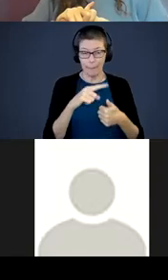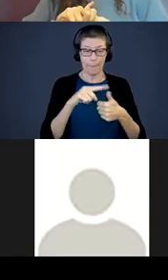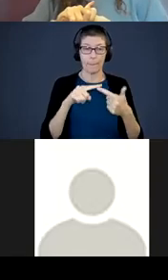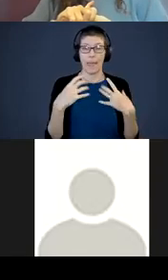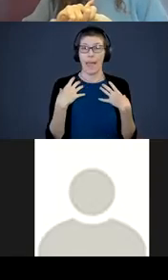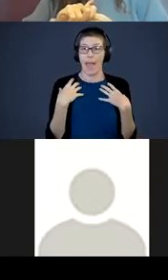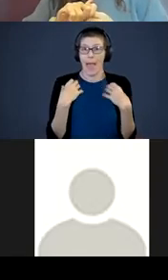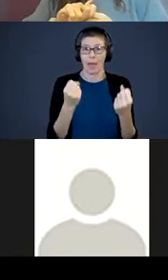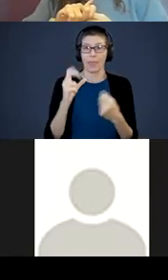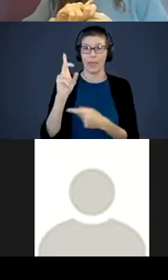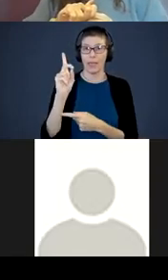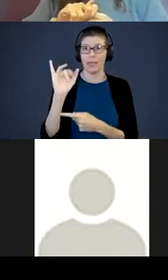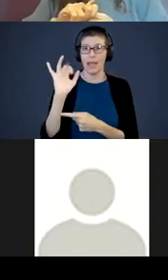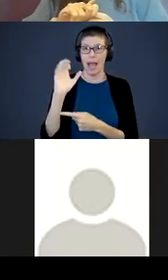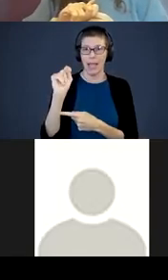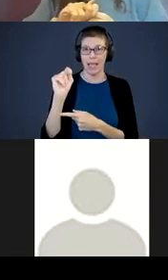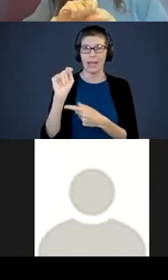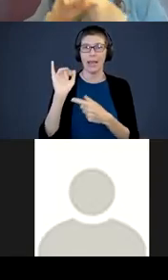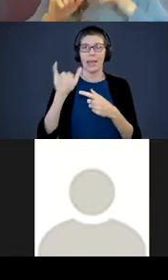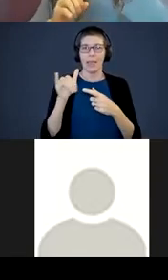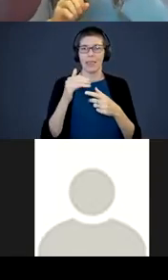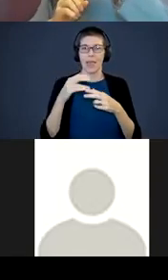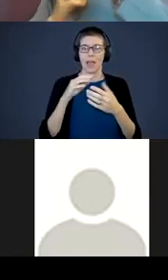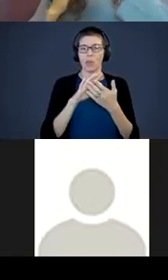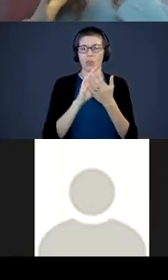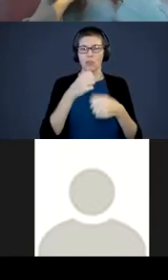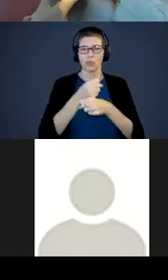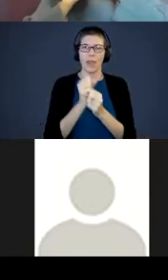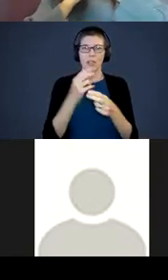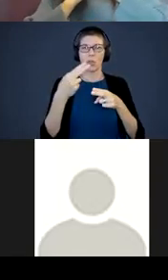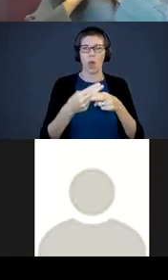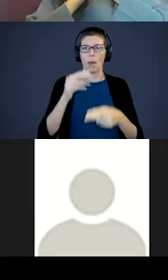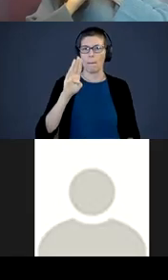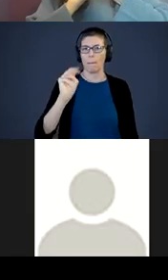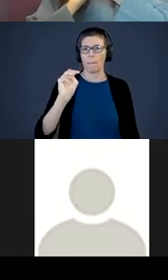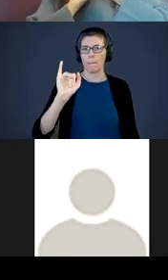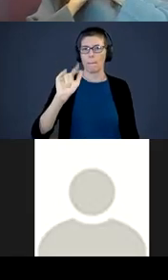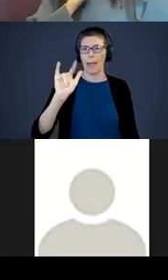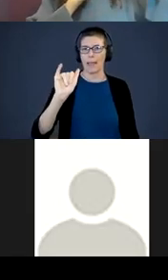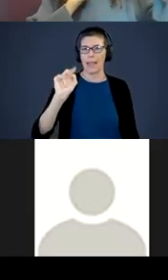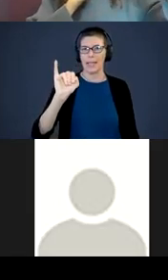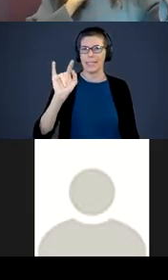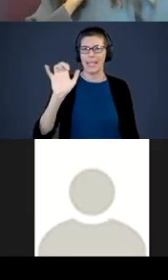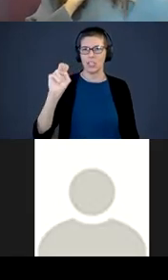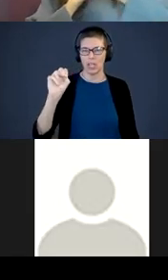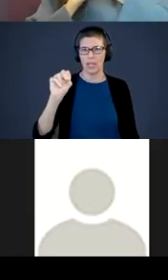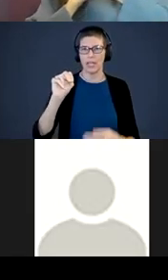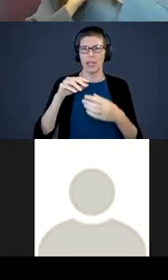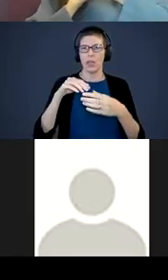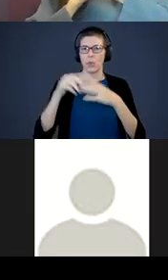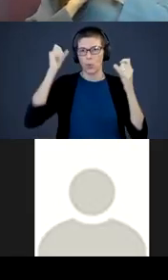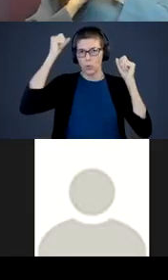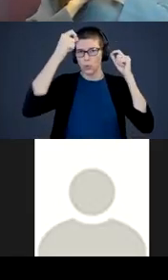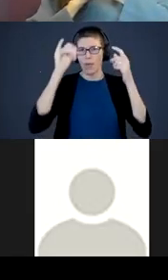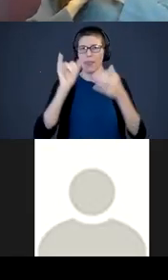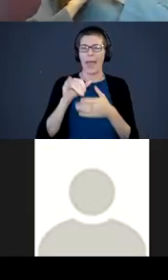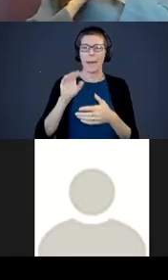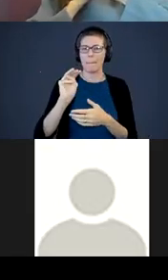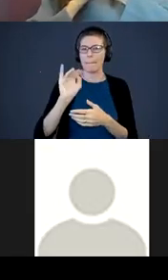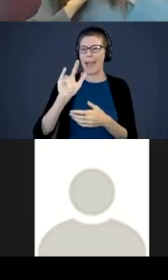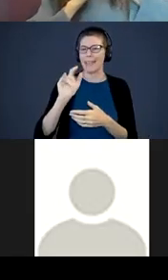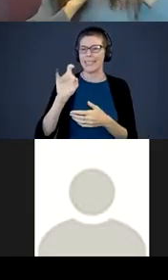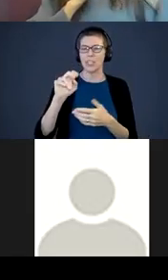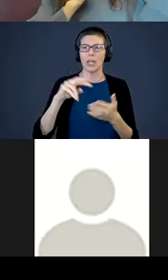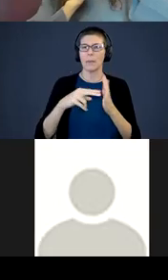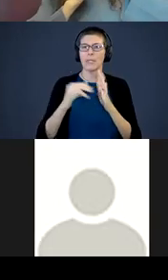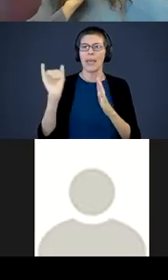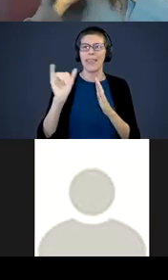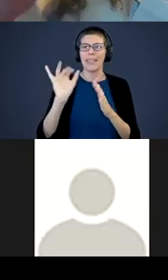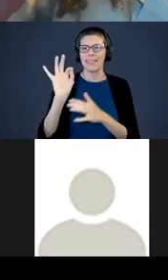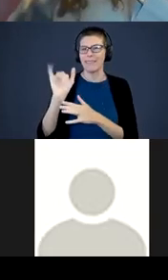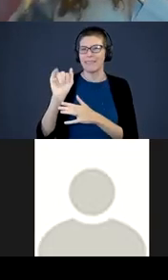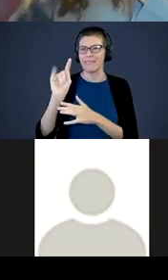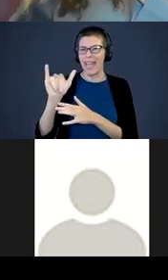create myelinization in the synaptic pathways. Myelinization is fatty tissues that allows